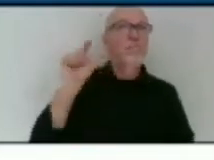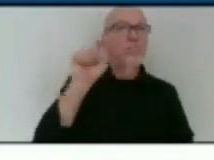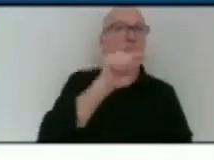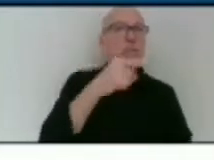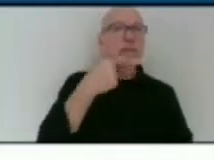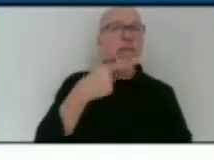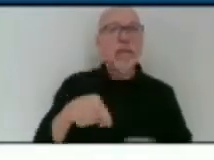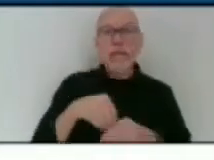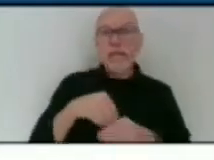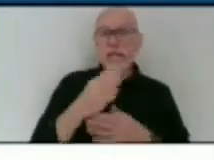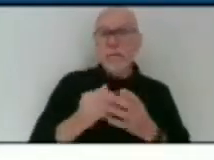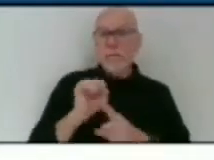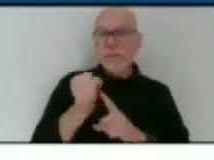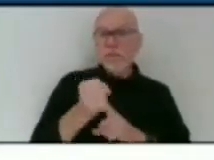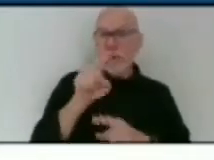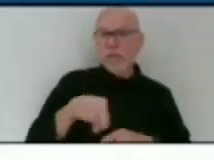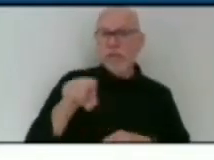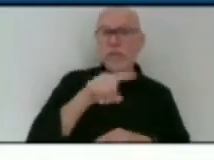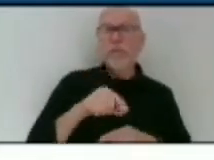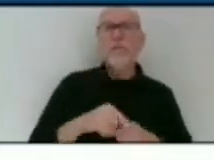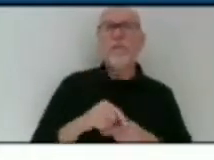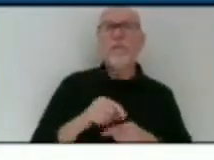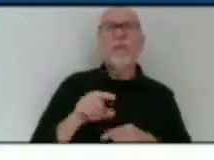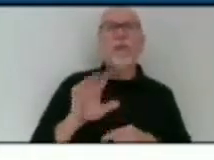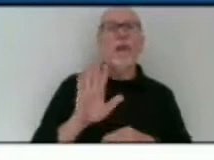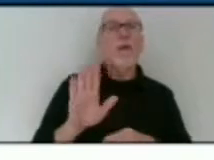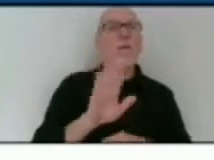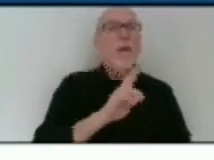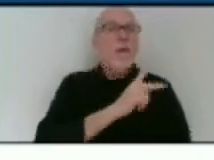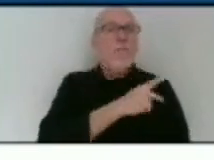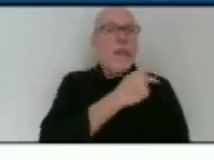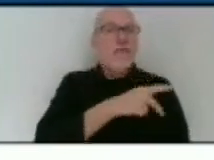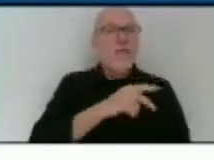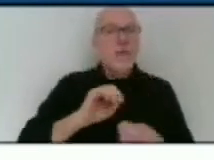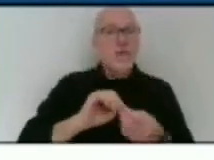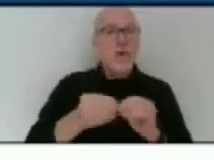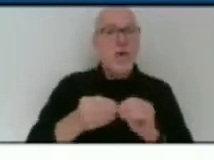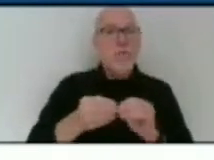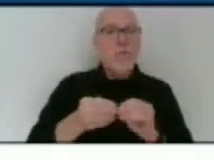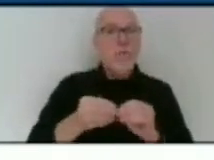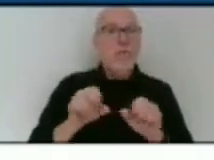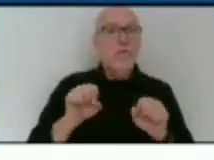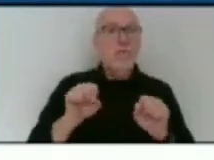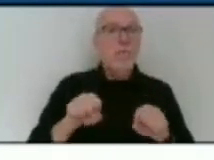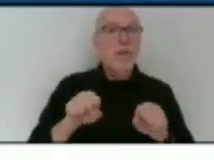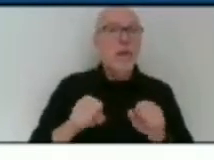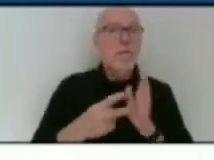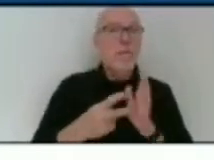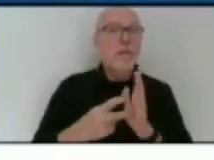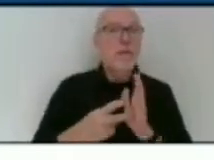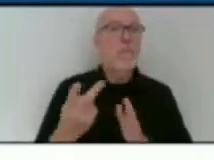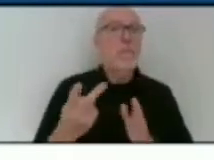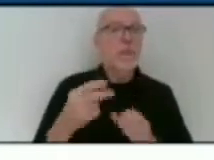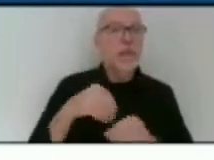instances they're patient. Numbers may double over the next several weeks. You